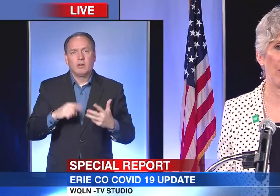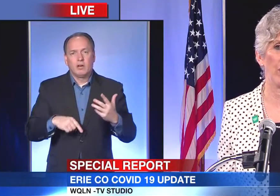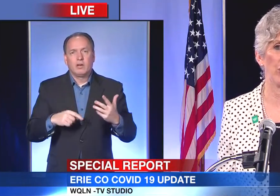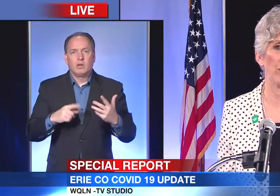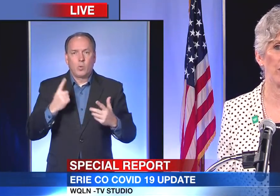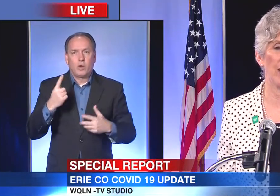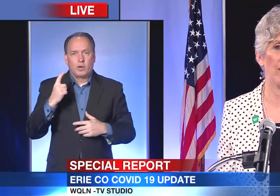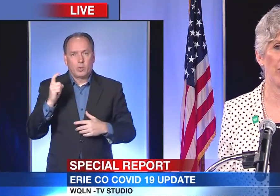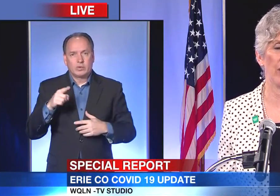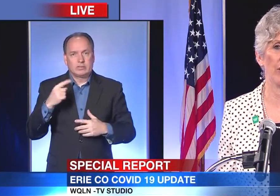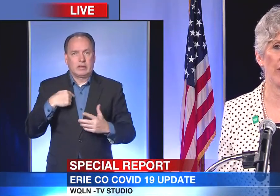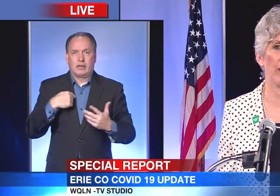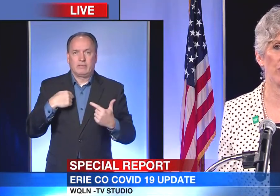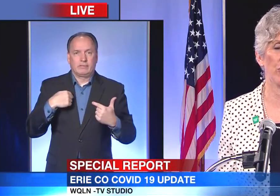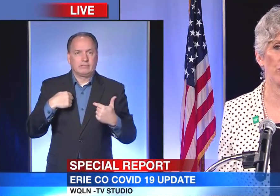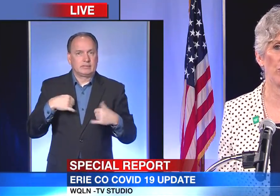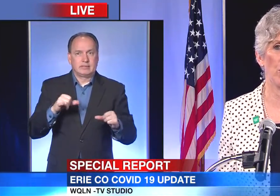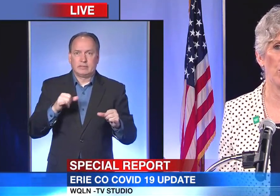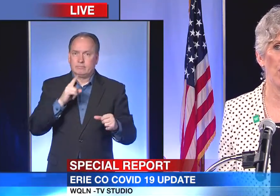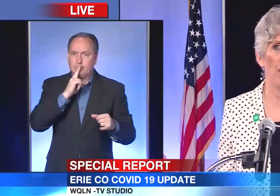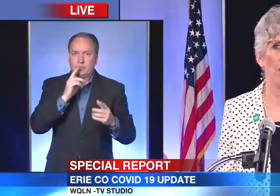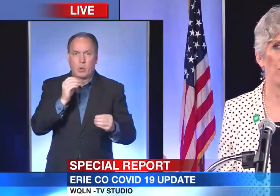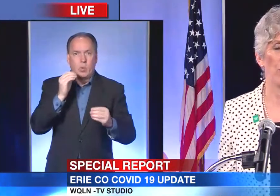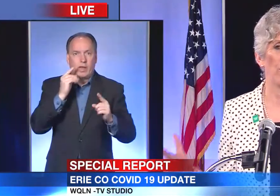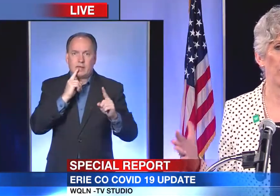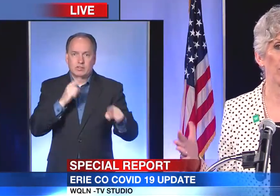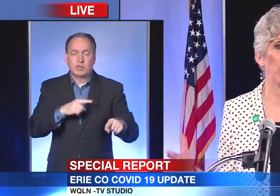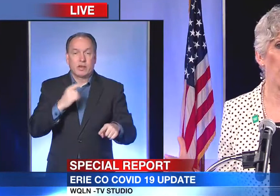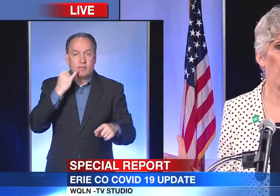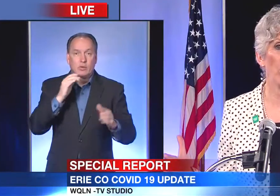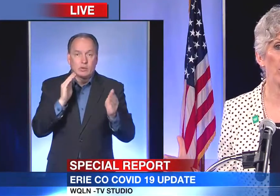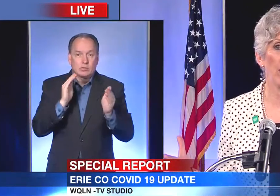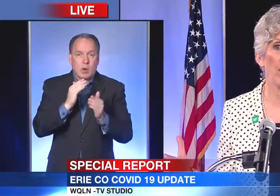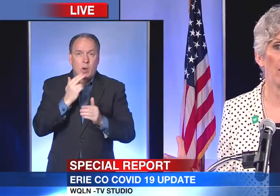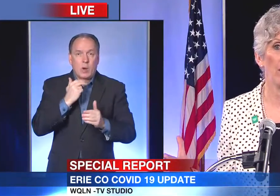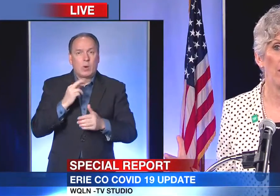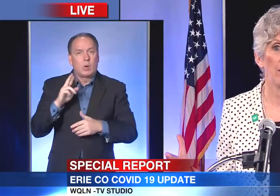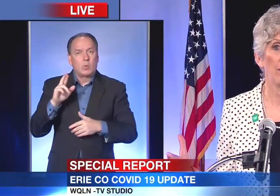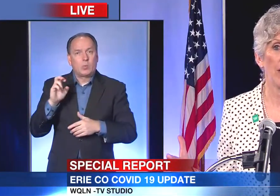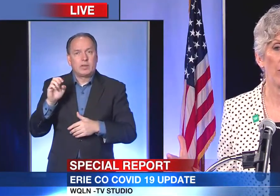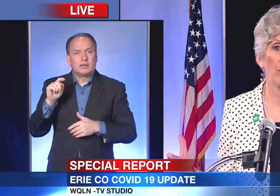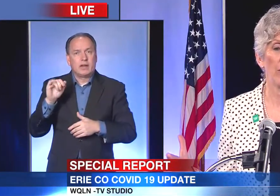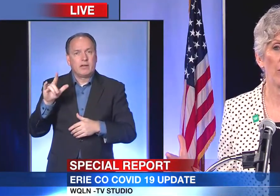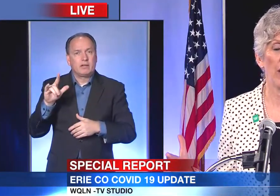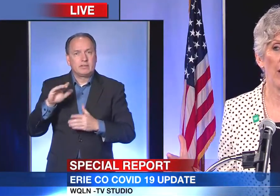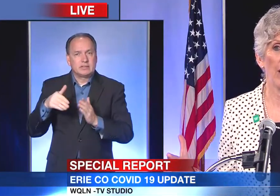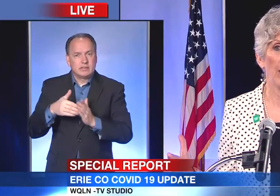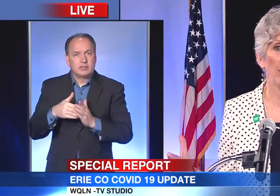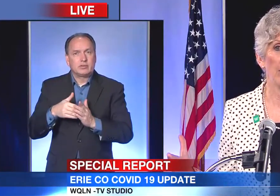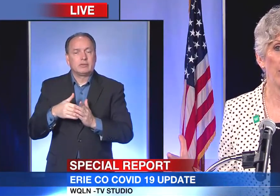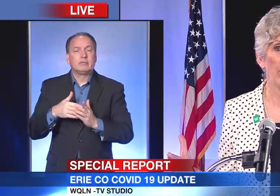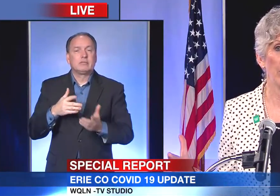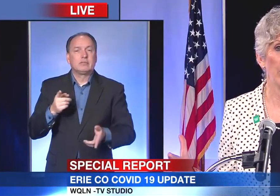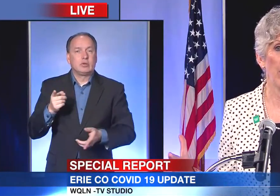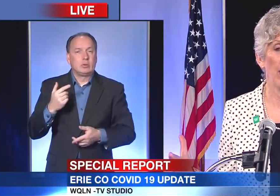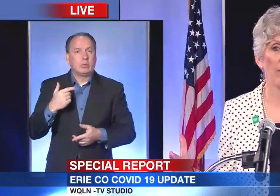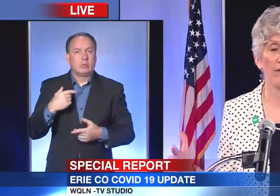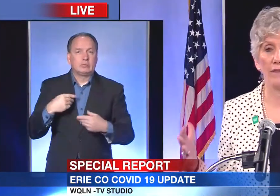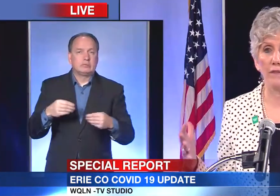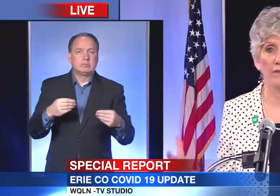EMPLOYEES, HOW MANY PEOPLE ARE ALLOWED IN YOUR STORE, IT'S BEEN ONE OF MY QUESTIONS THAT I HAVE NOT GOT A CLEAR ANSWER TO.